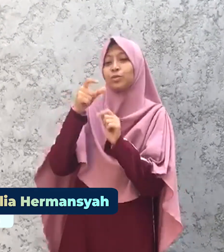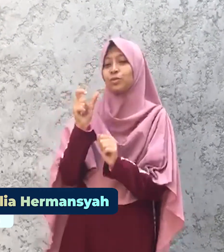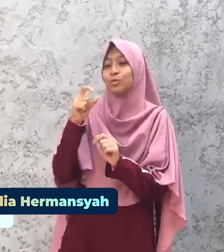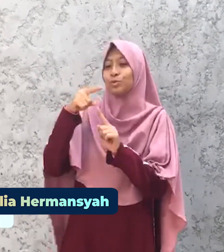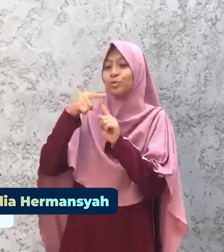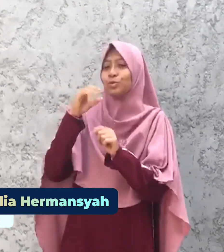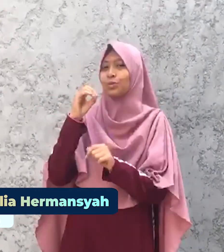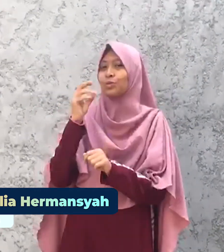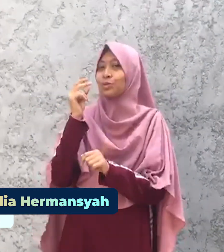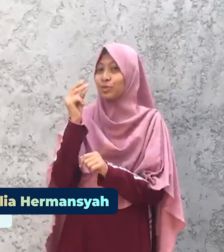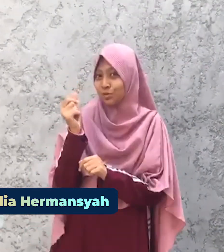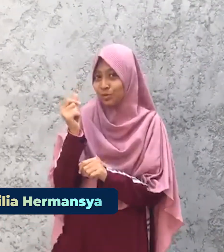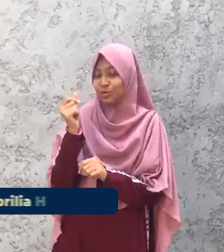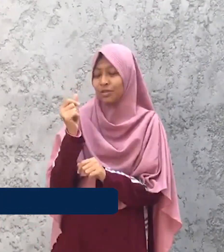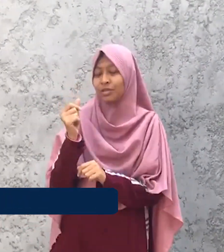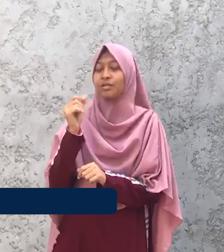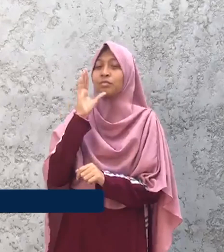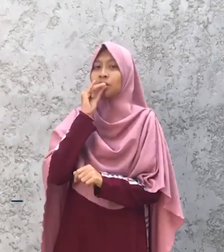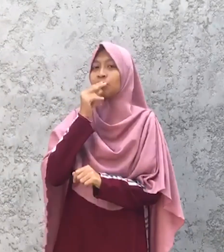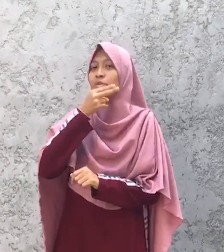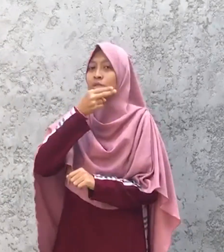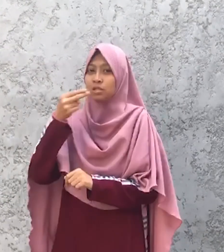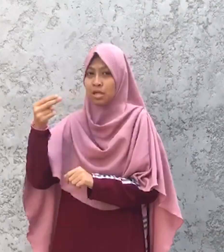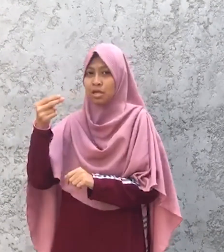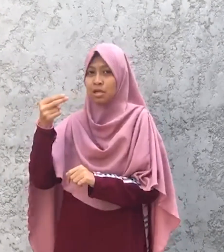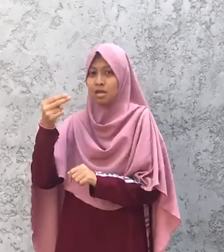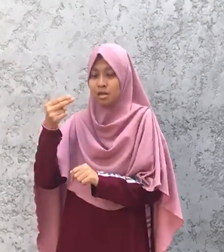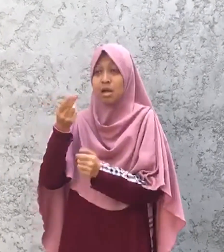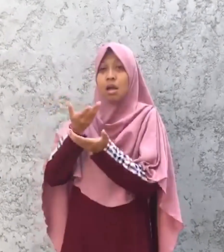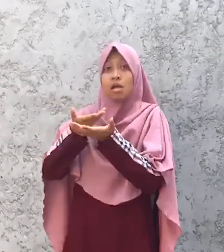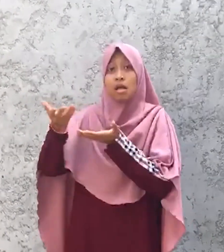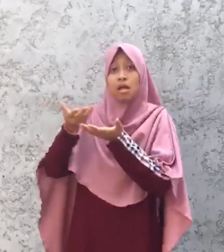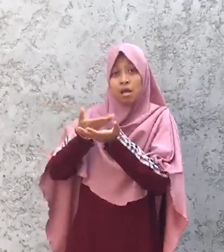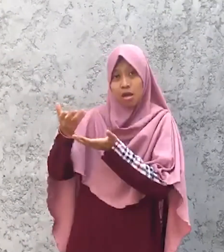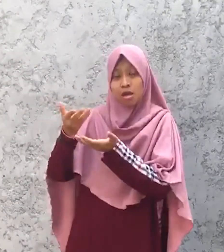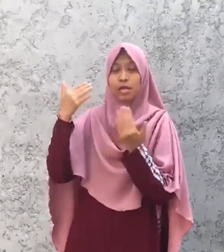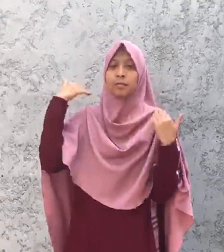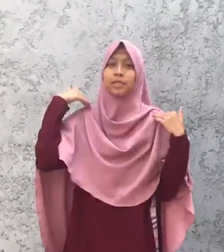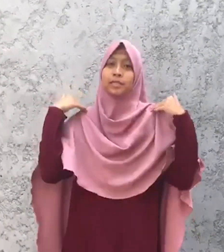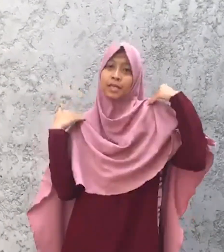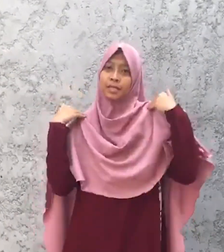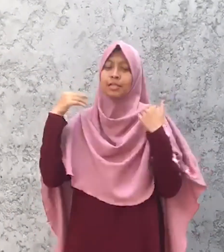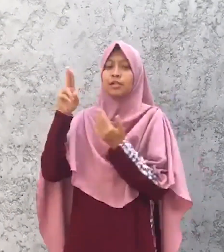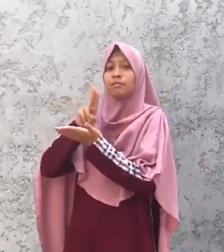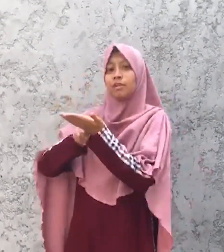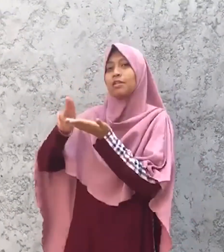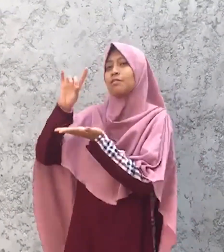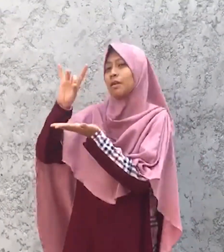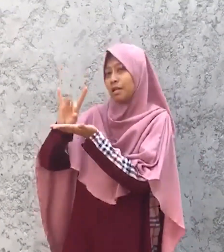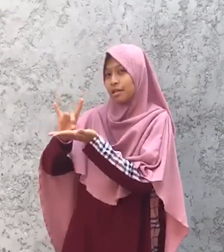However, there are Indonesian language tutors provided by PSLD UB